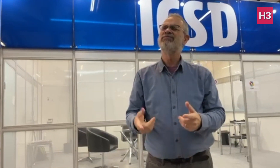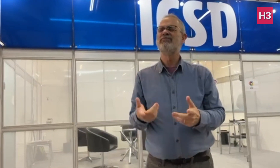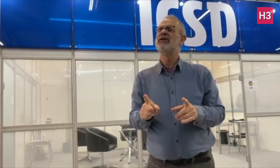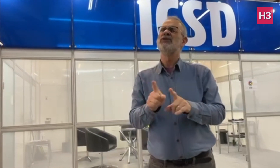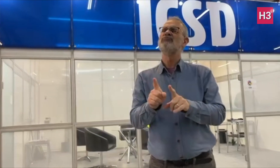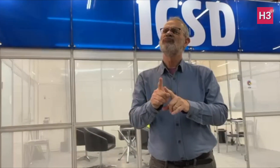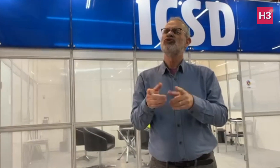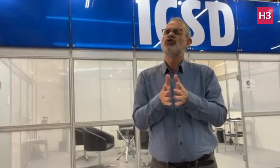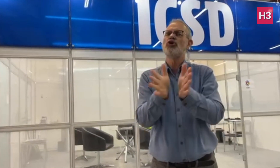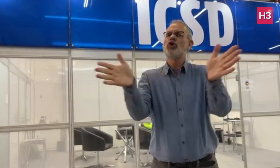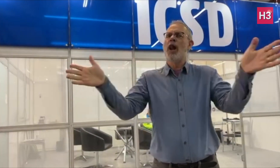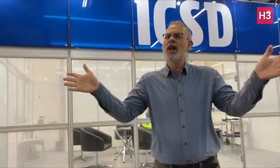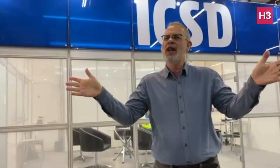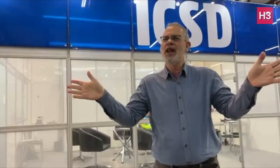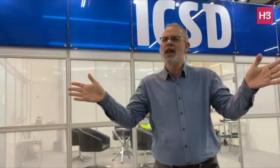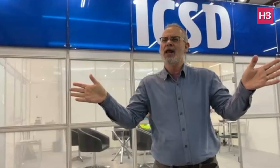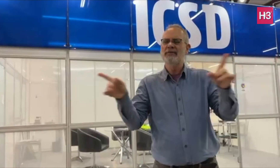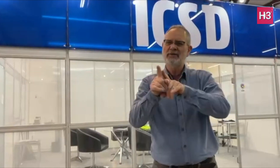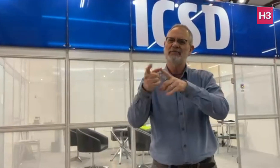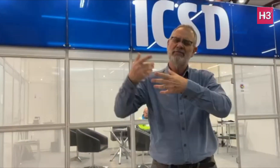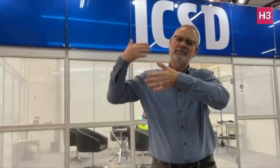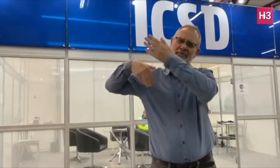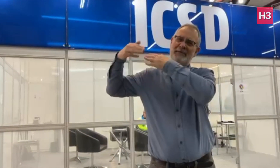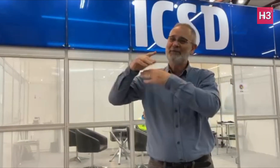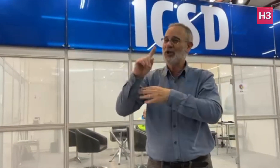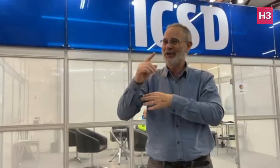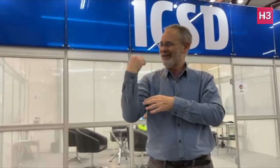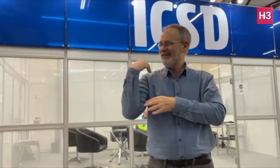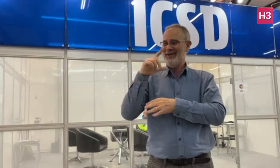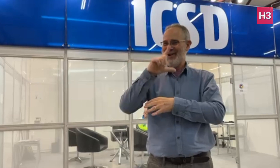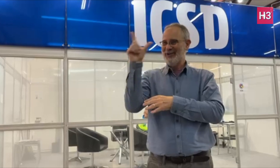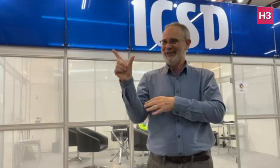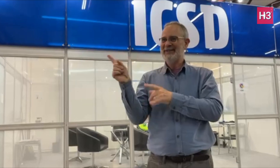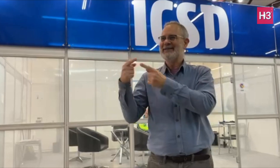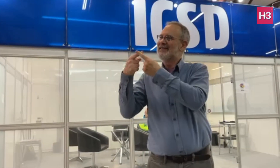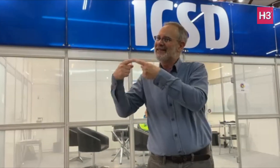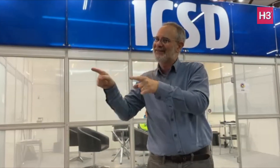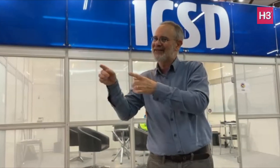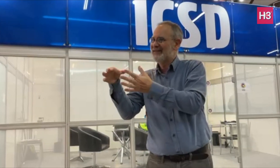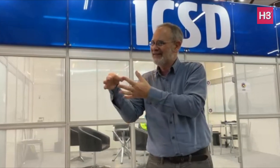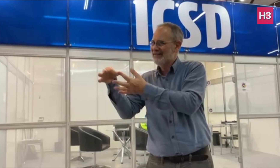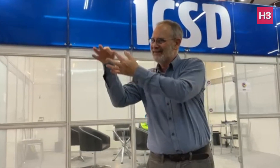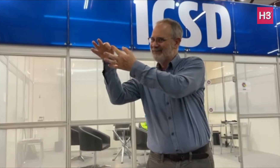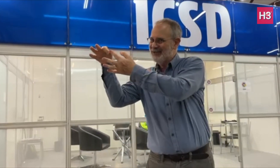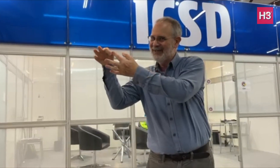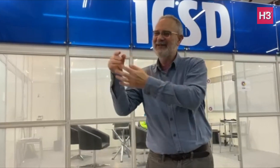It is a general meeting, not like a special meeting held at Lausanne, Switzerland.